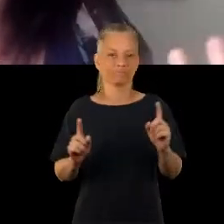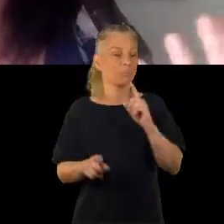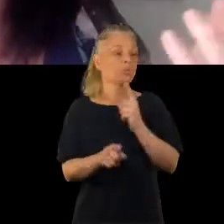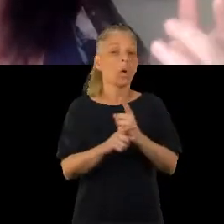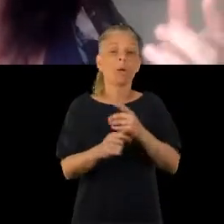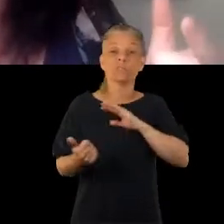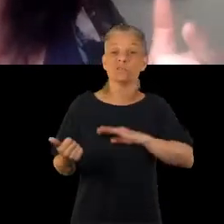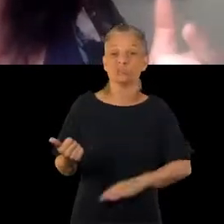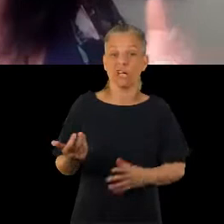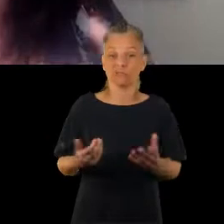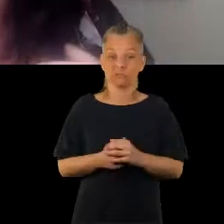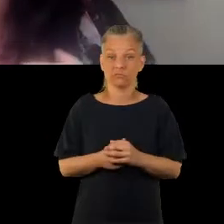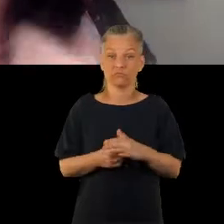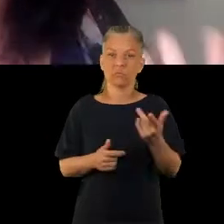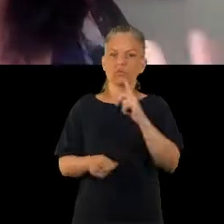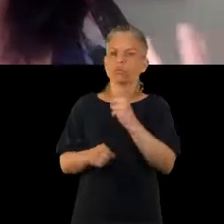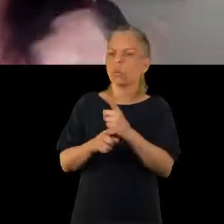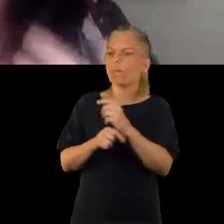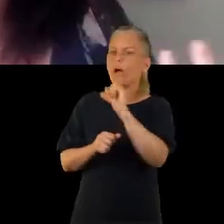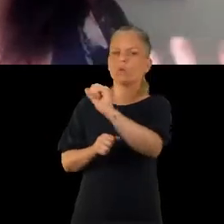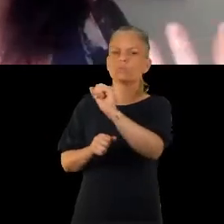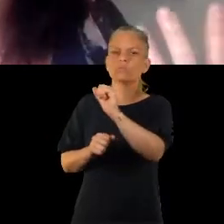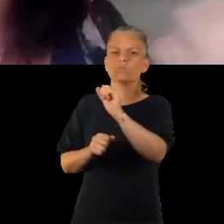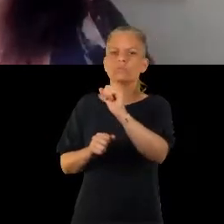we’re talking about- like if I talk about depression, what does that mean, everyone